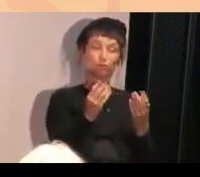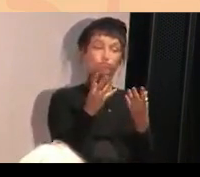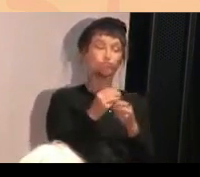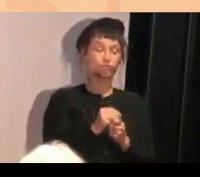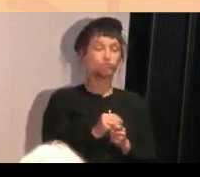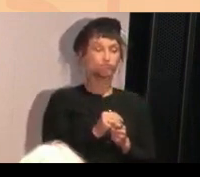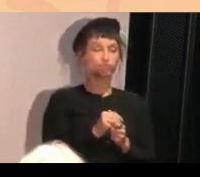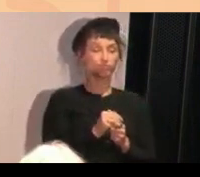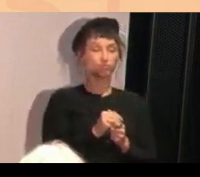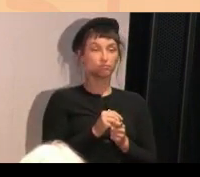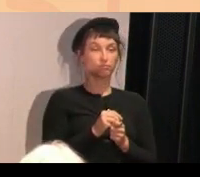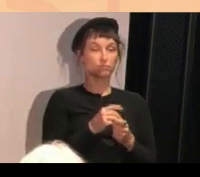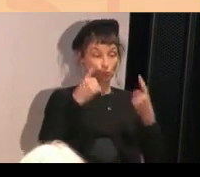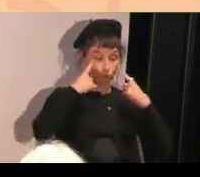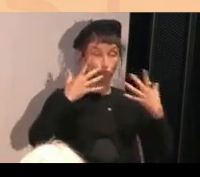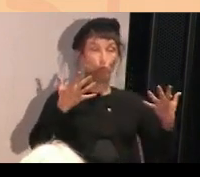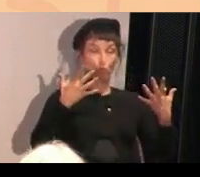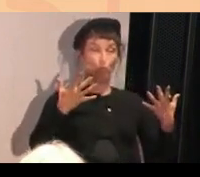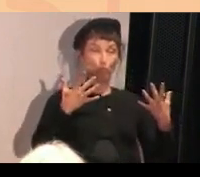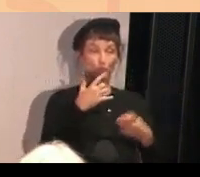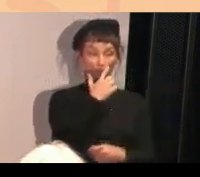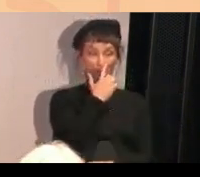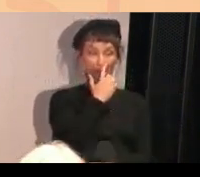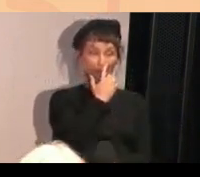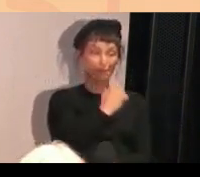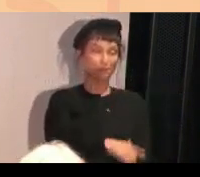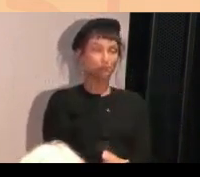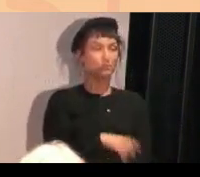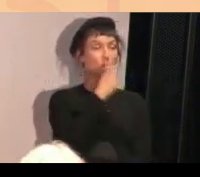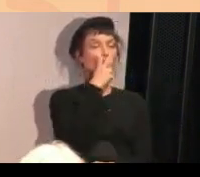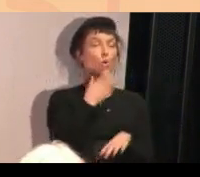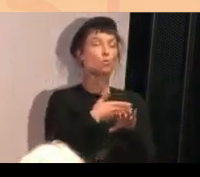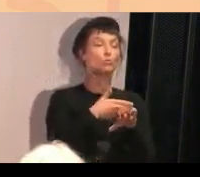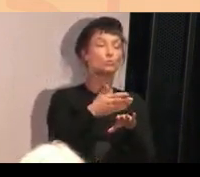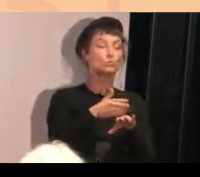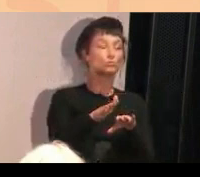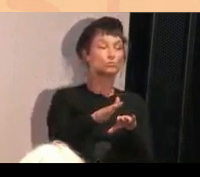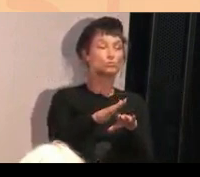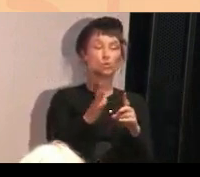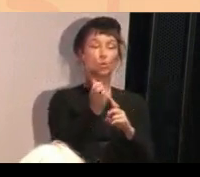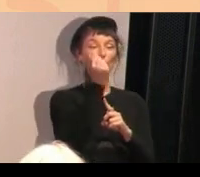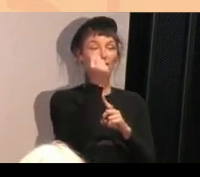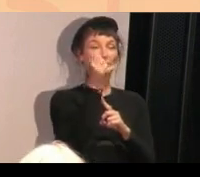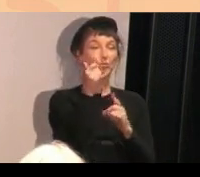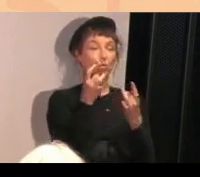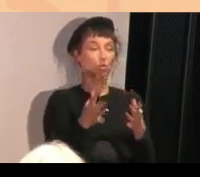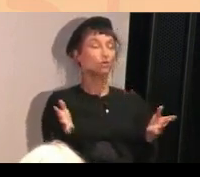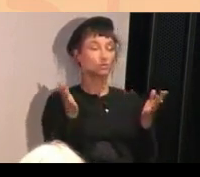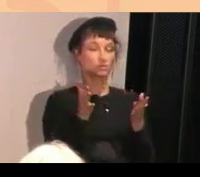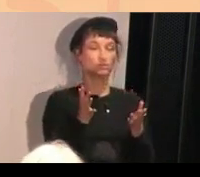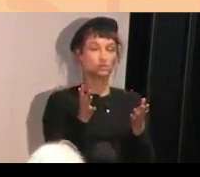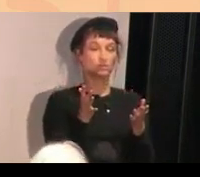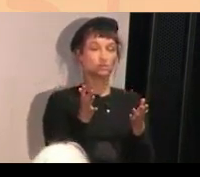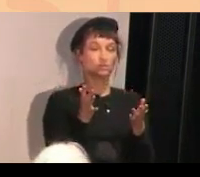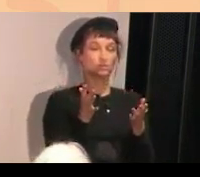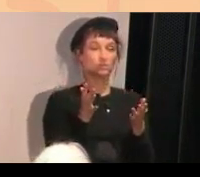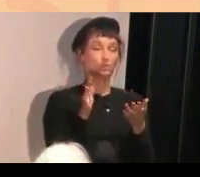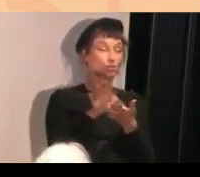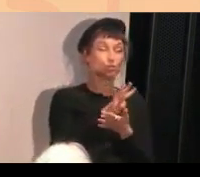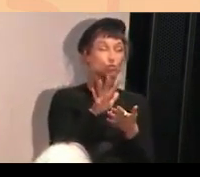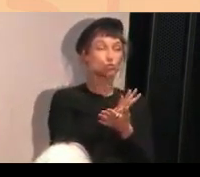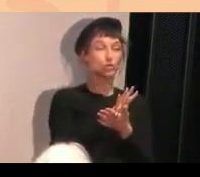bring it all forward, old and new, wins and losses, the joy as well as the pain,